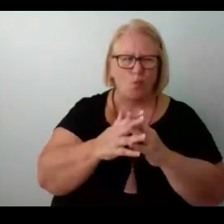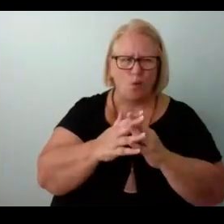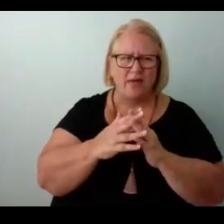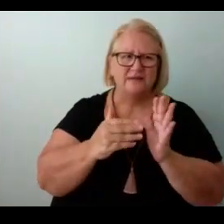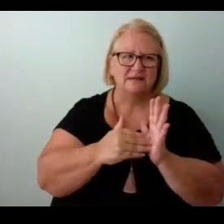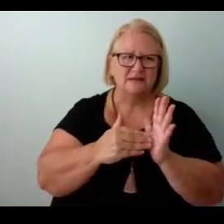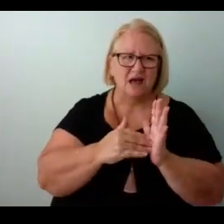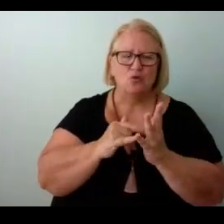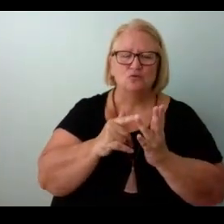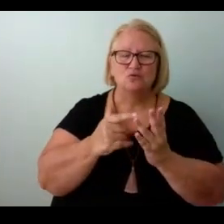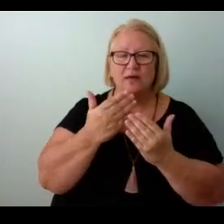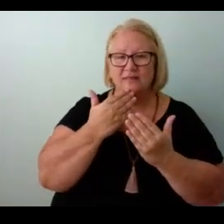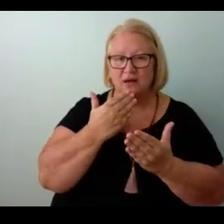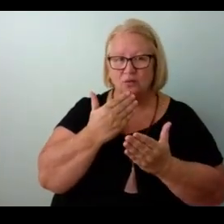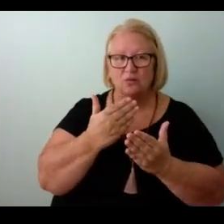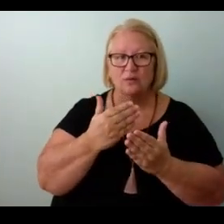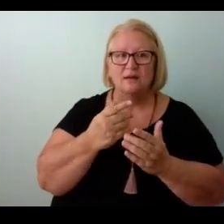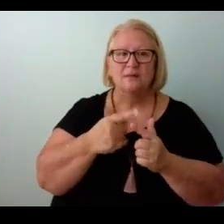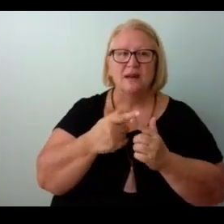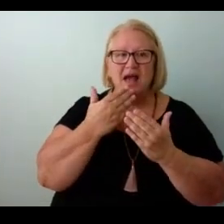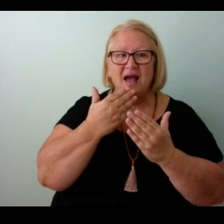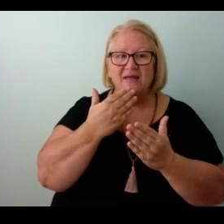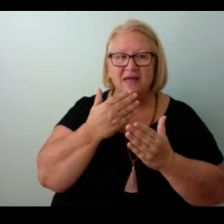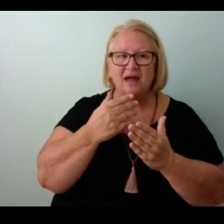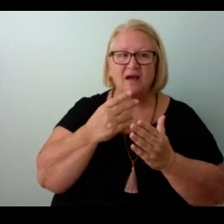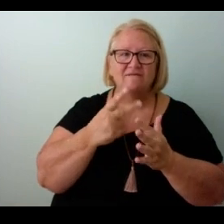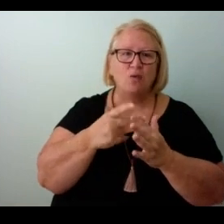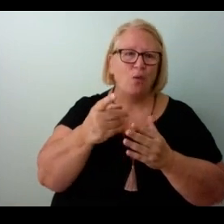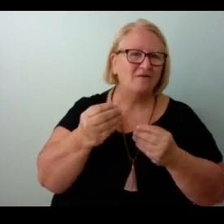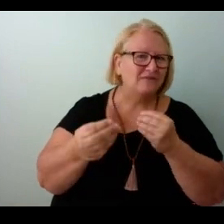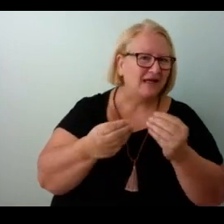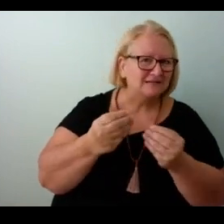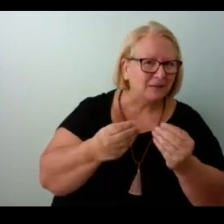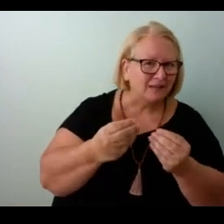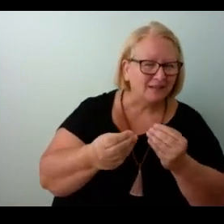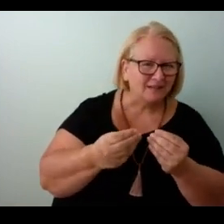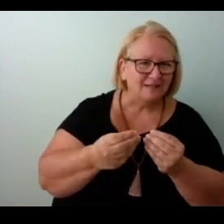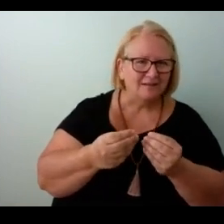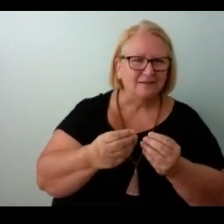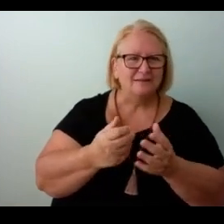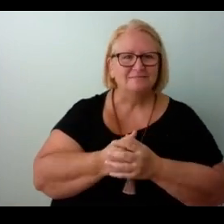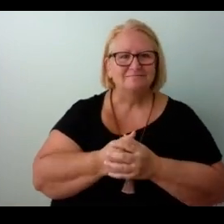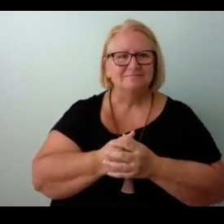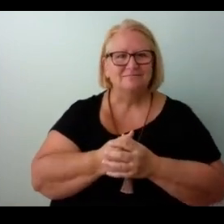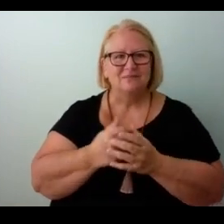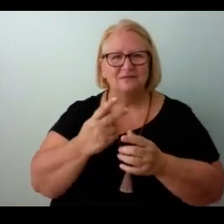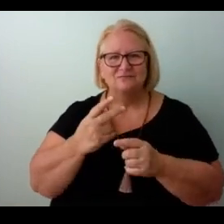you so much and for being so flexible jumping in and out of multiple conversations today